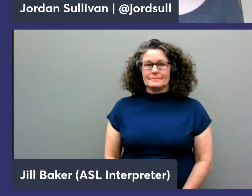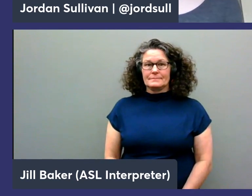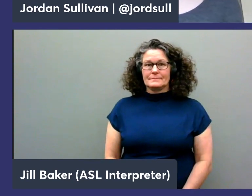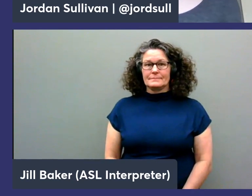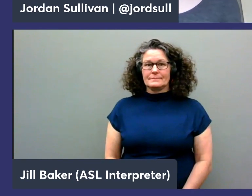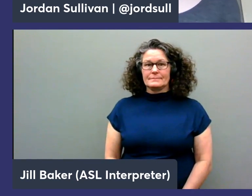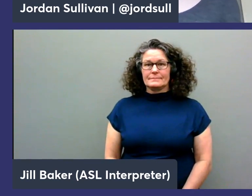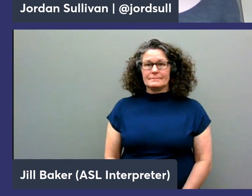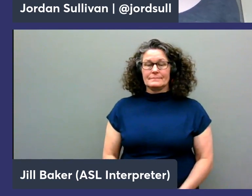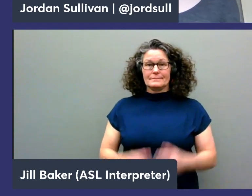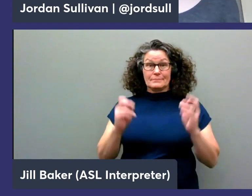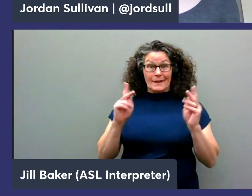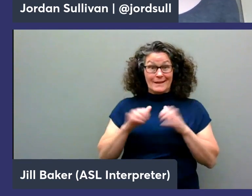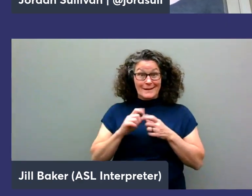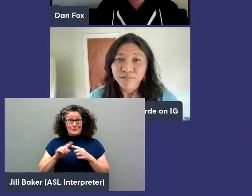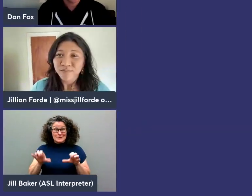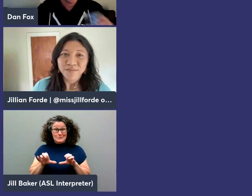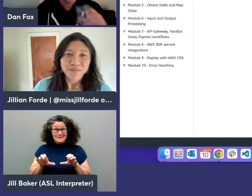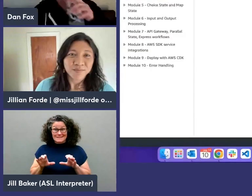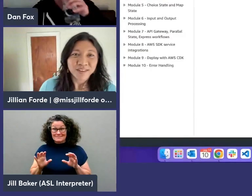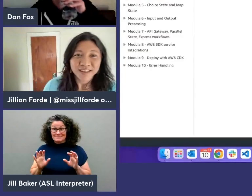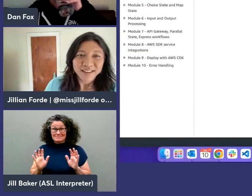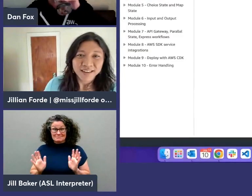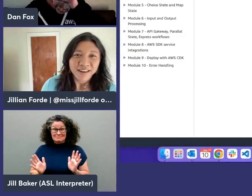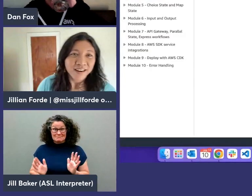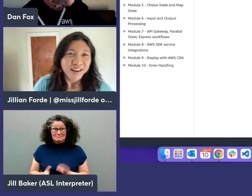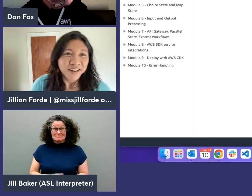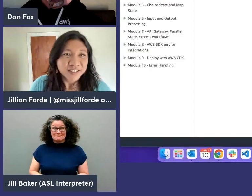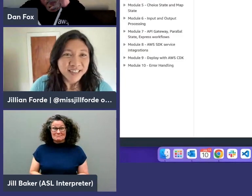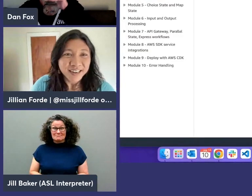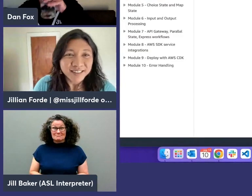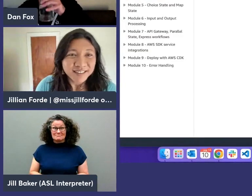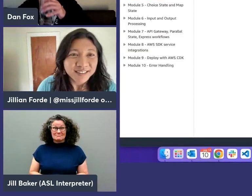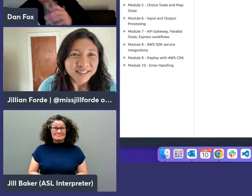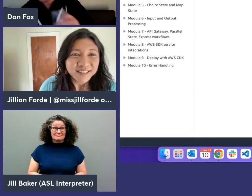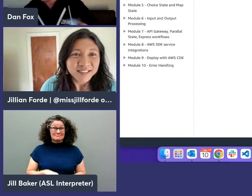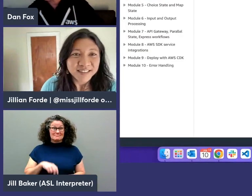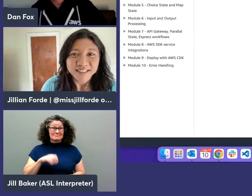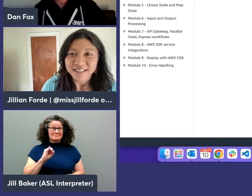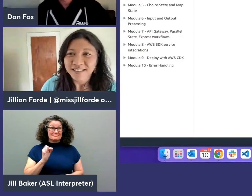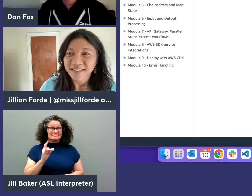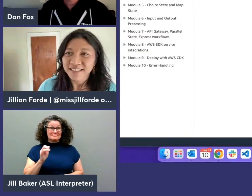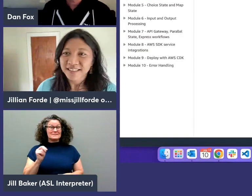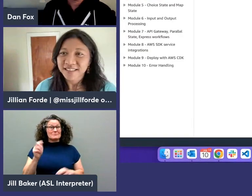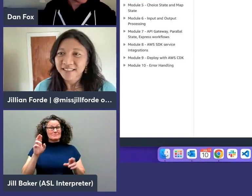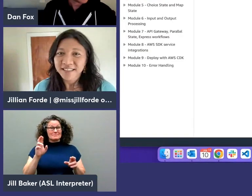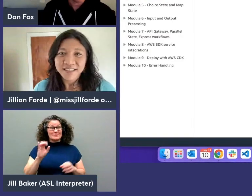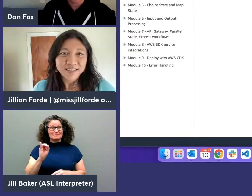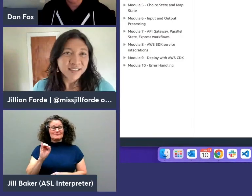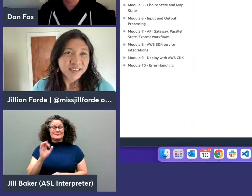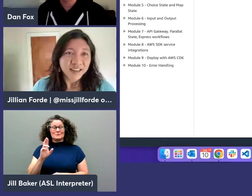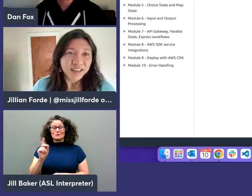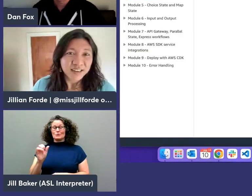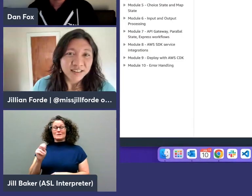How we doin'? We are, I think, in business. Awesome.